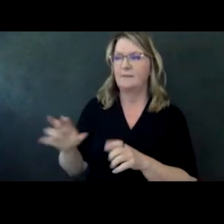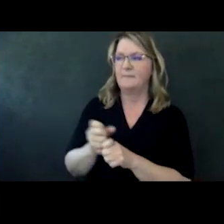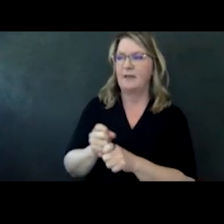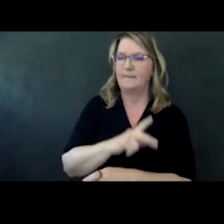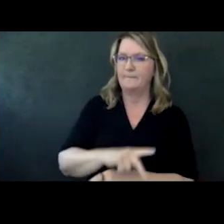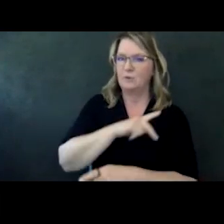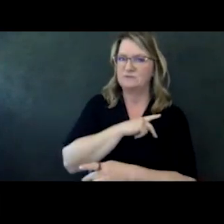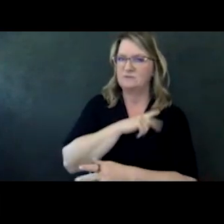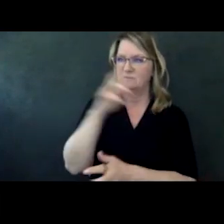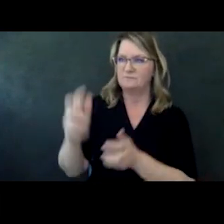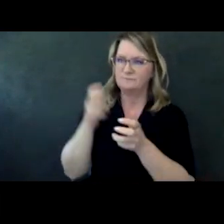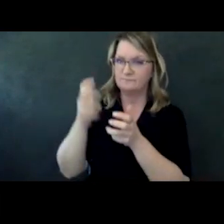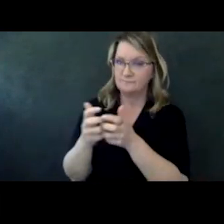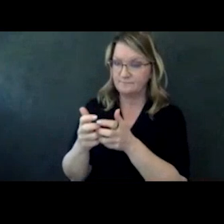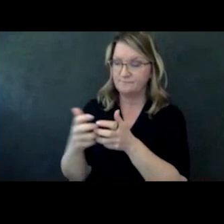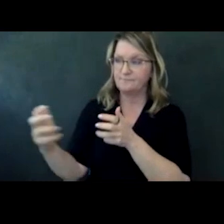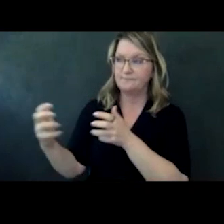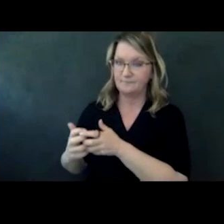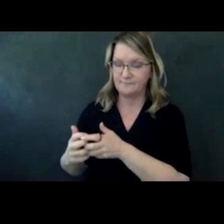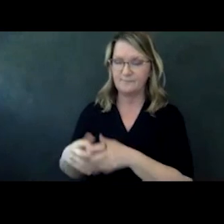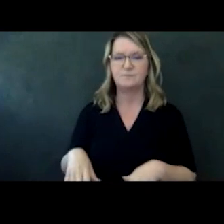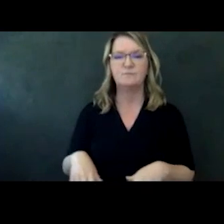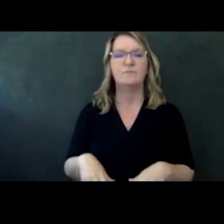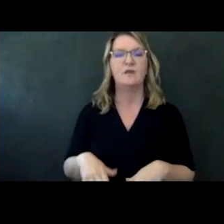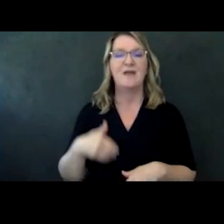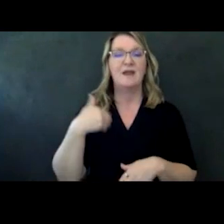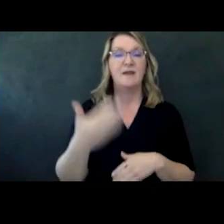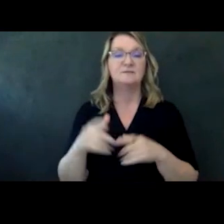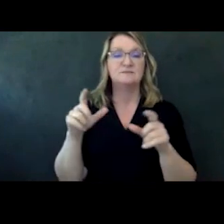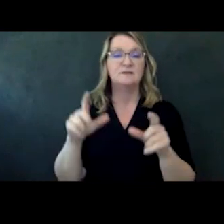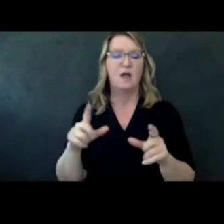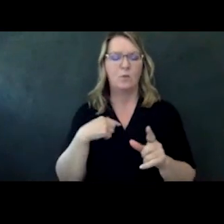few slides, we're going to get into how to craft your message. First, starting with